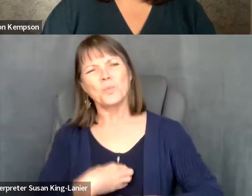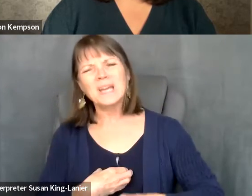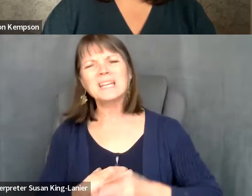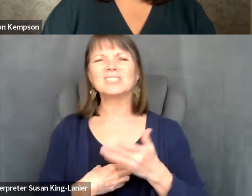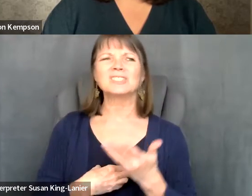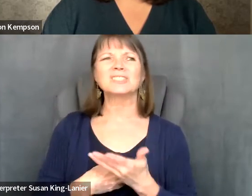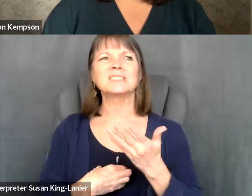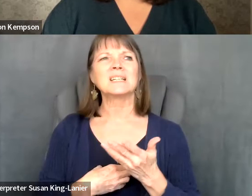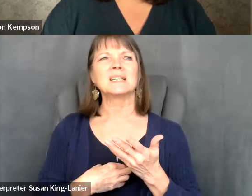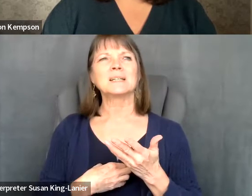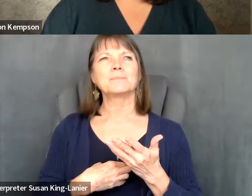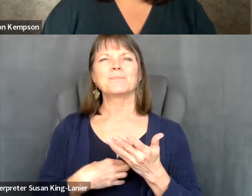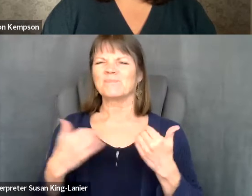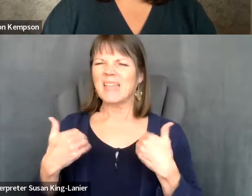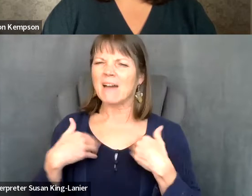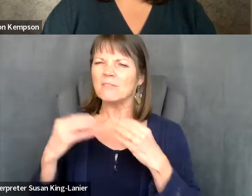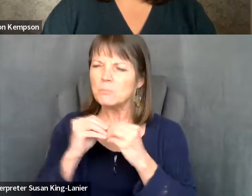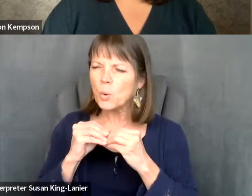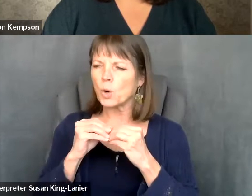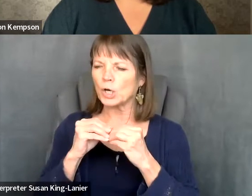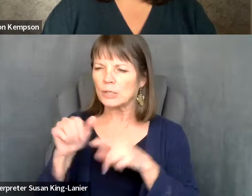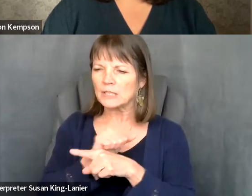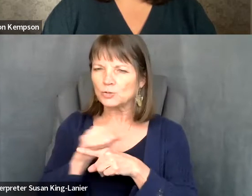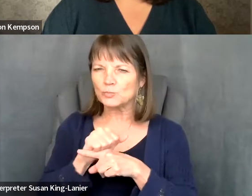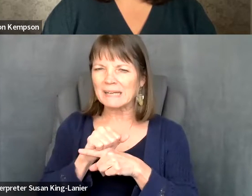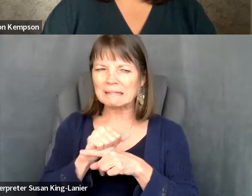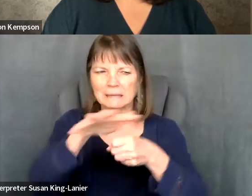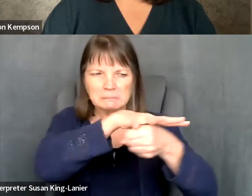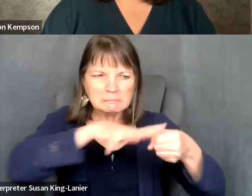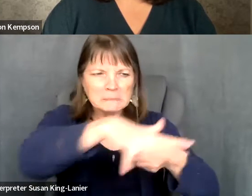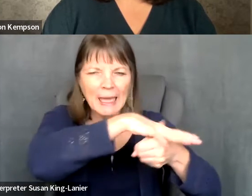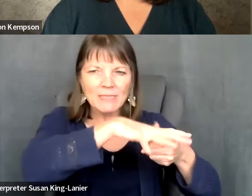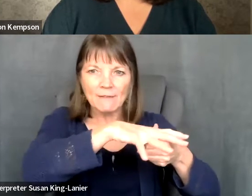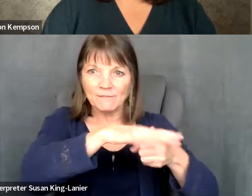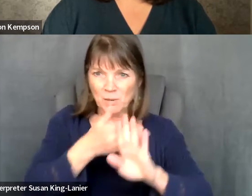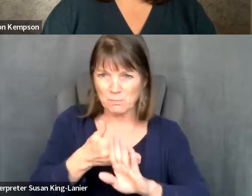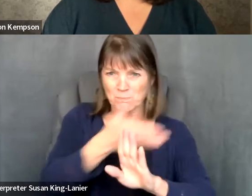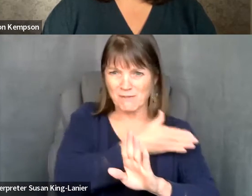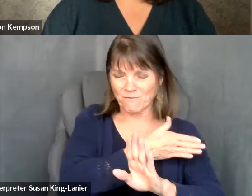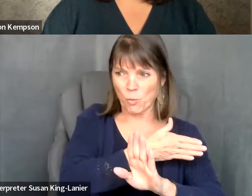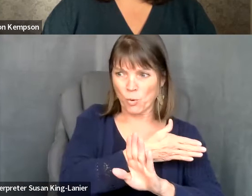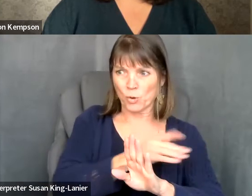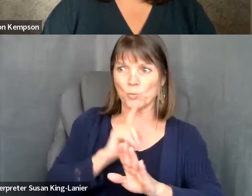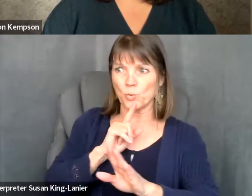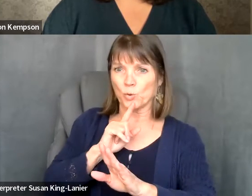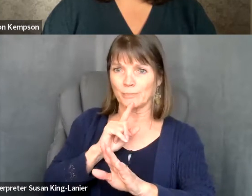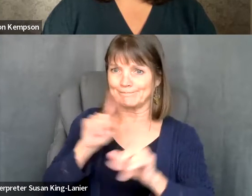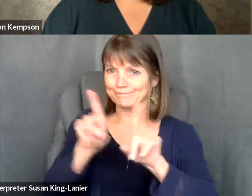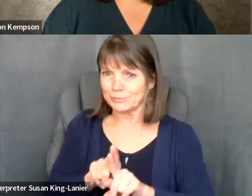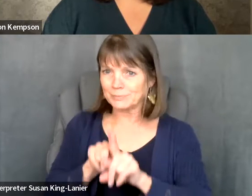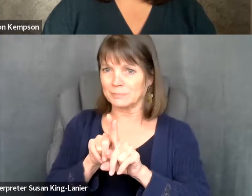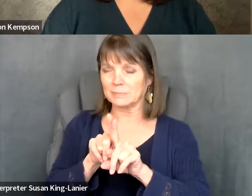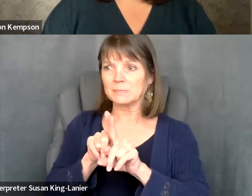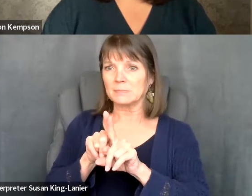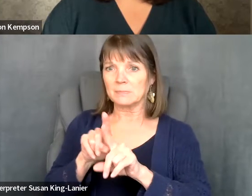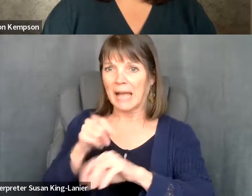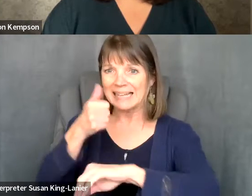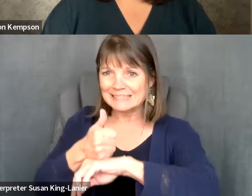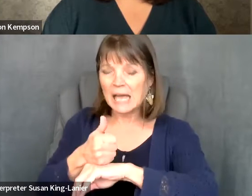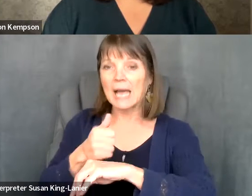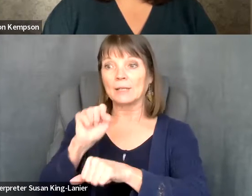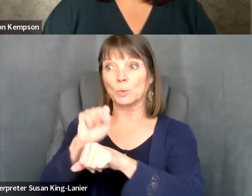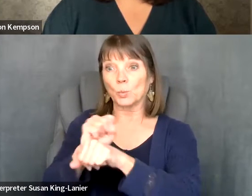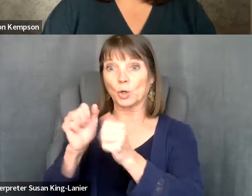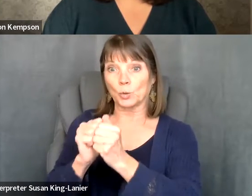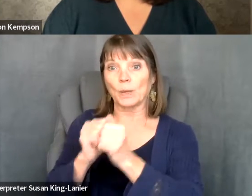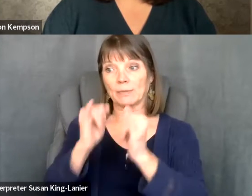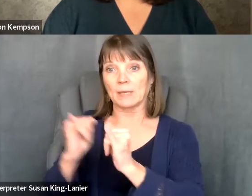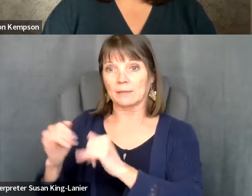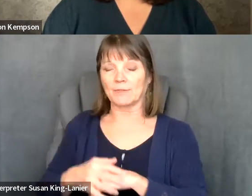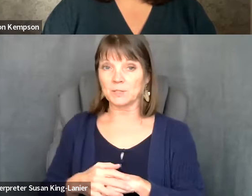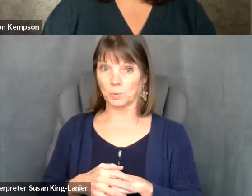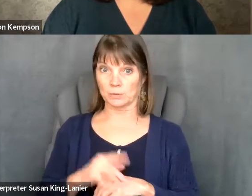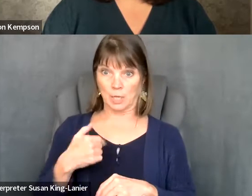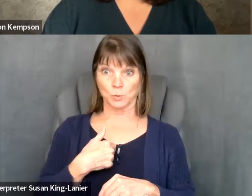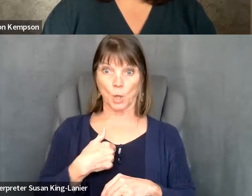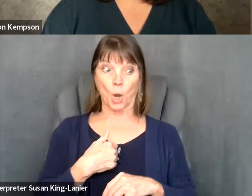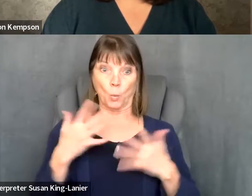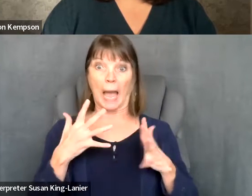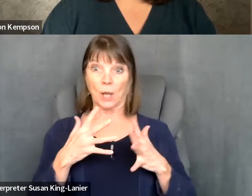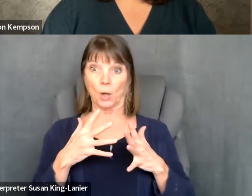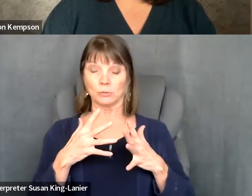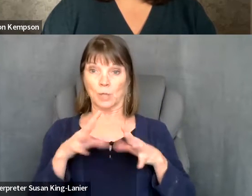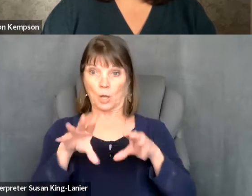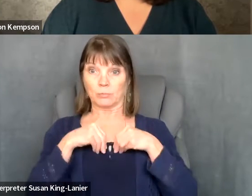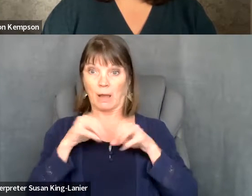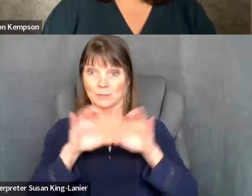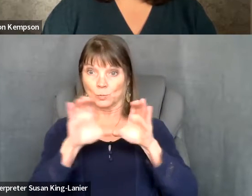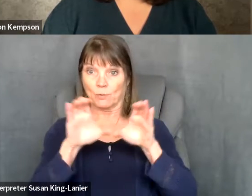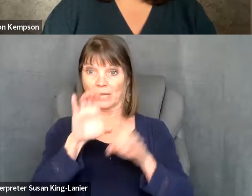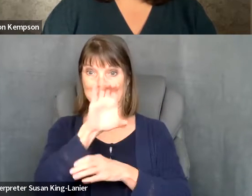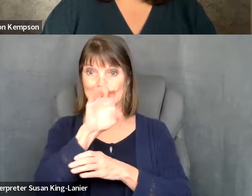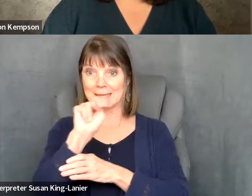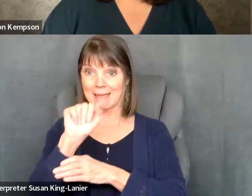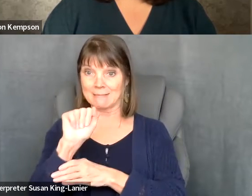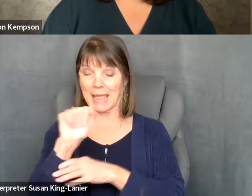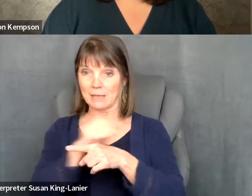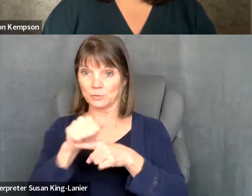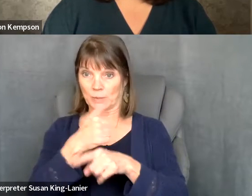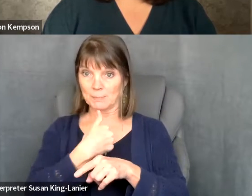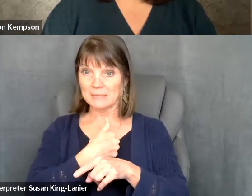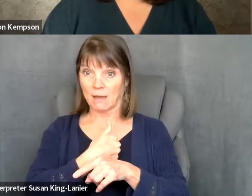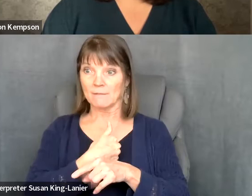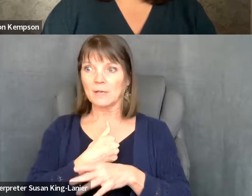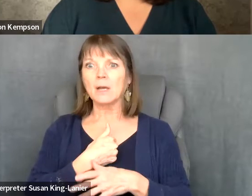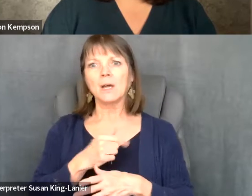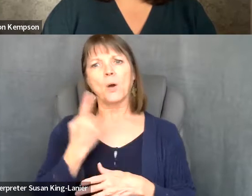Michael Smith: get get a little training, and in the field before you start getting assigned to work with individuals, because I I've also, since I started this job went through C and a training, and got certification in that. And what one thing I liked about that